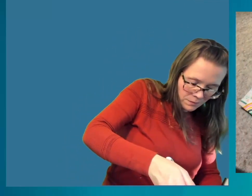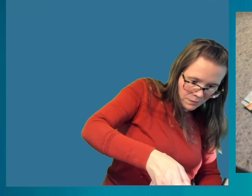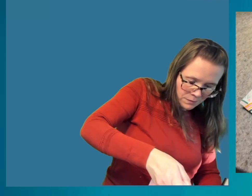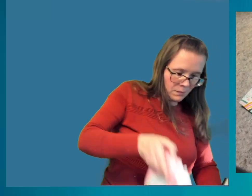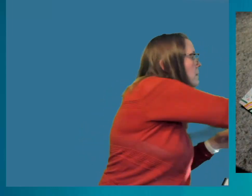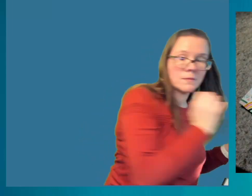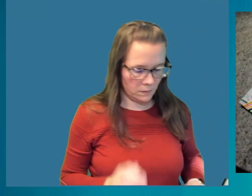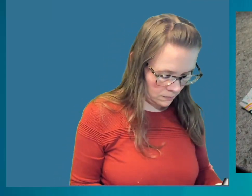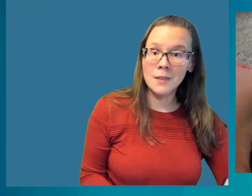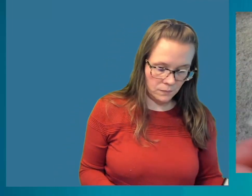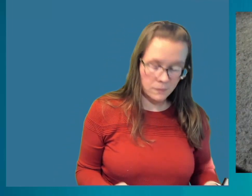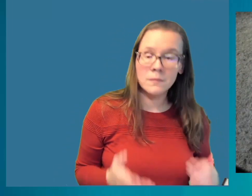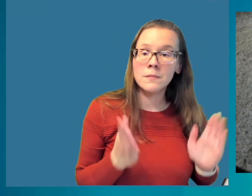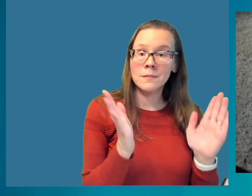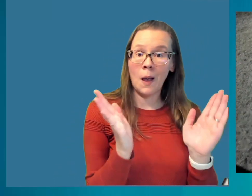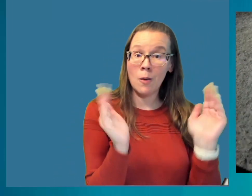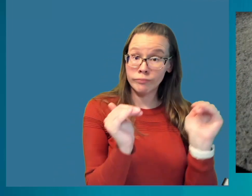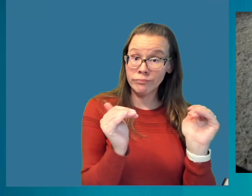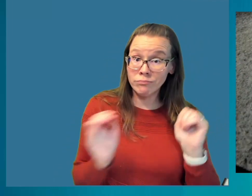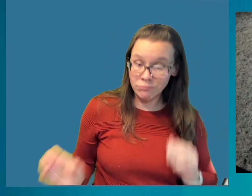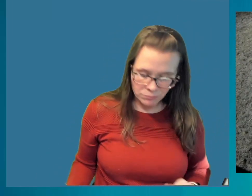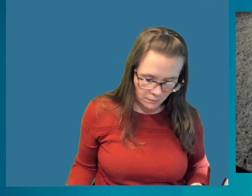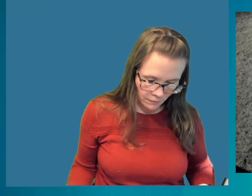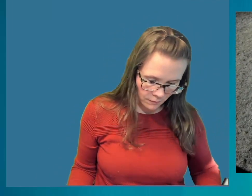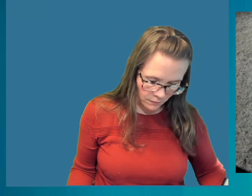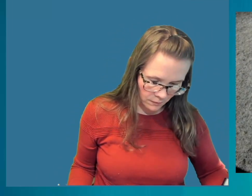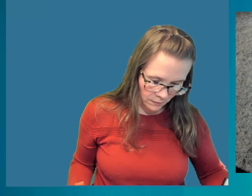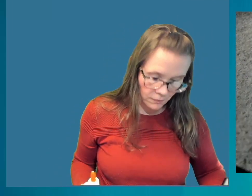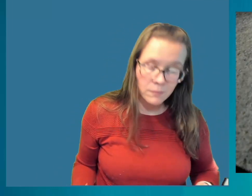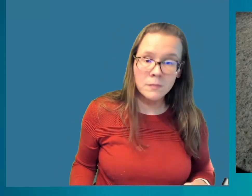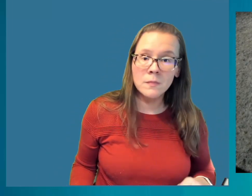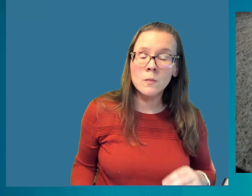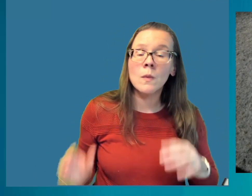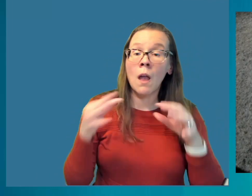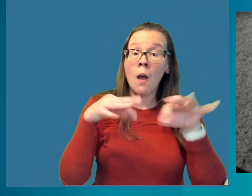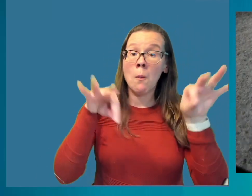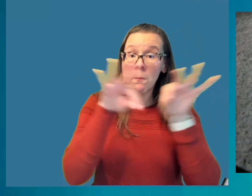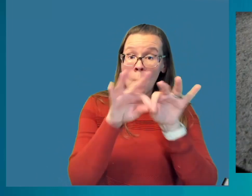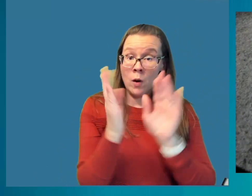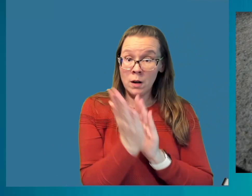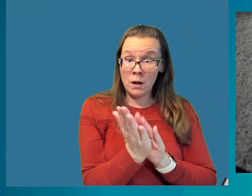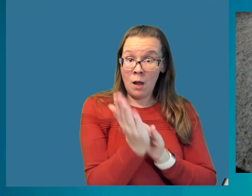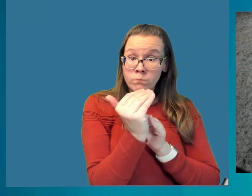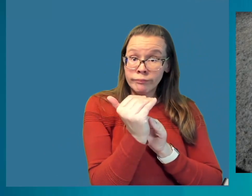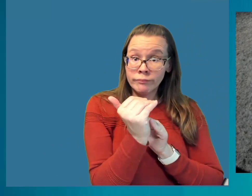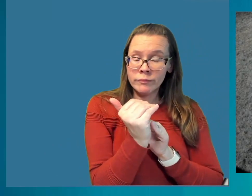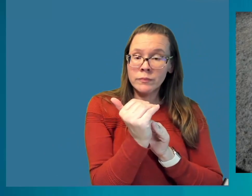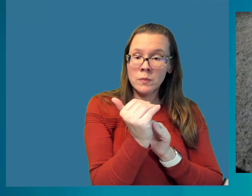I'm doing the other side here, and then, once that is ironed down, um,